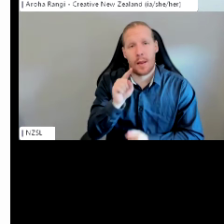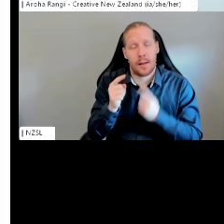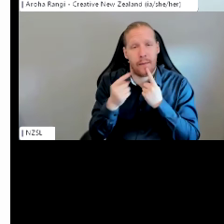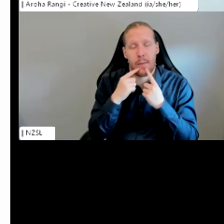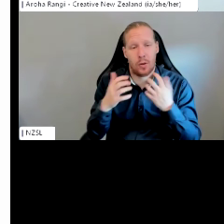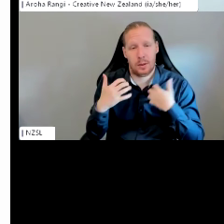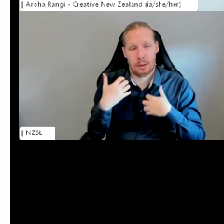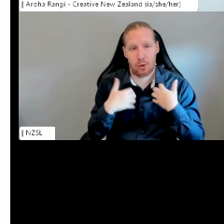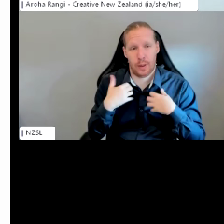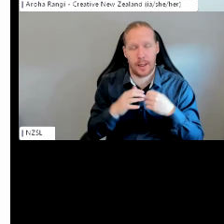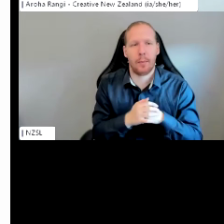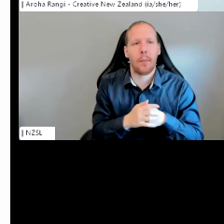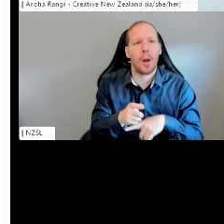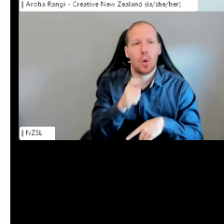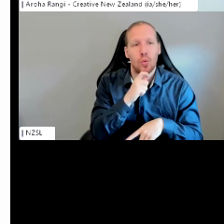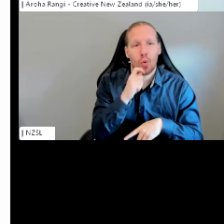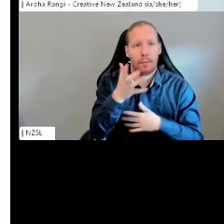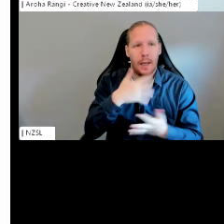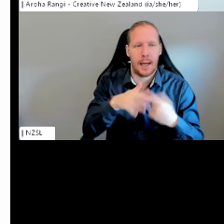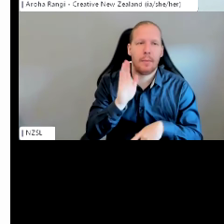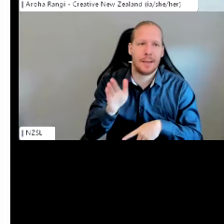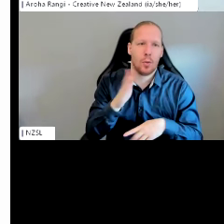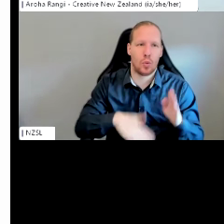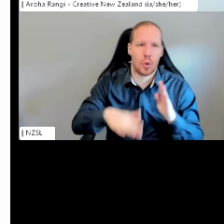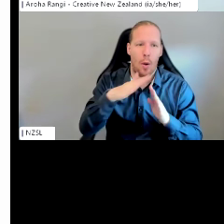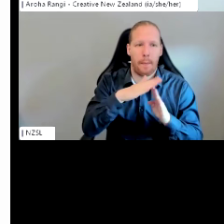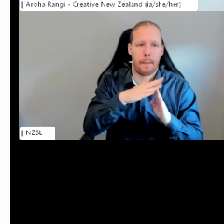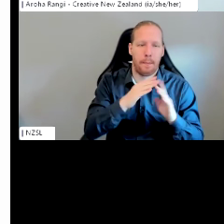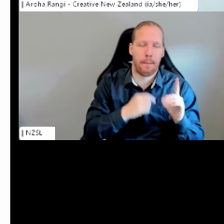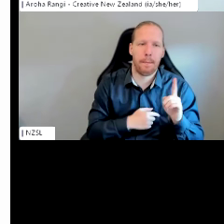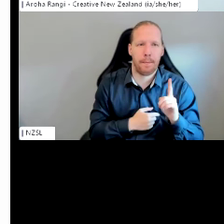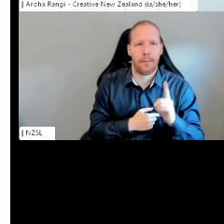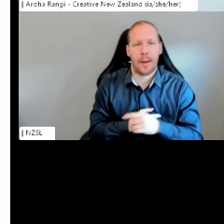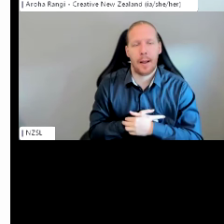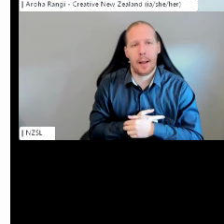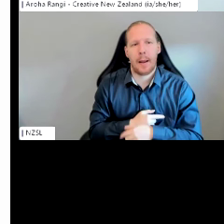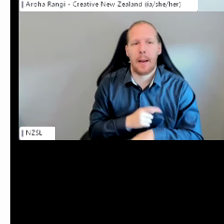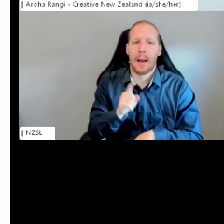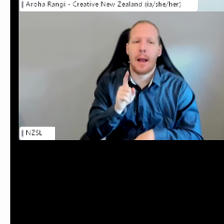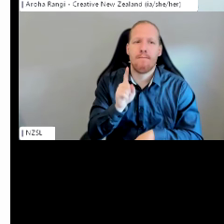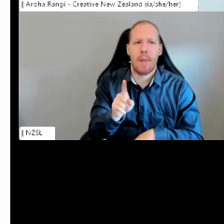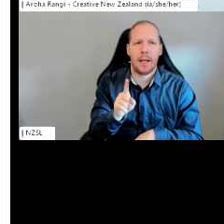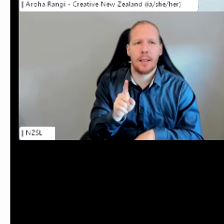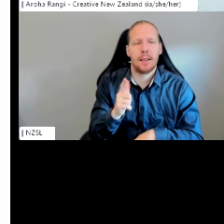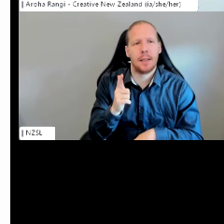social media is still king, but not as much king as it was. It's really started to decline. Um,